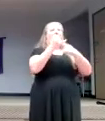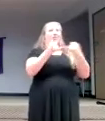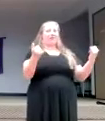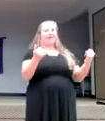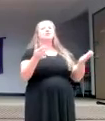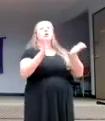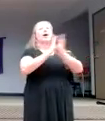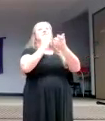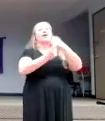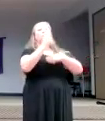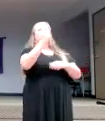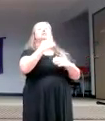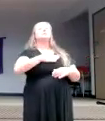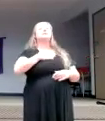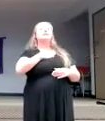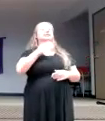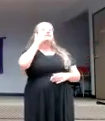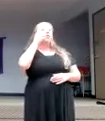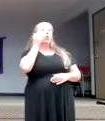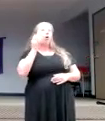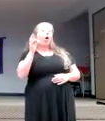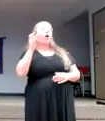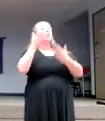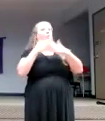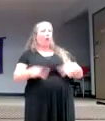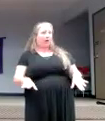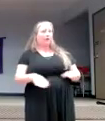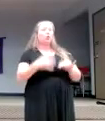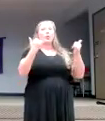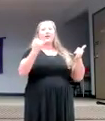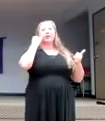ask everybody to please silence your cell phones right now. If you could just take a moment